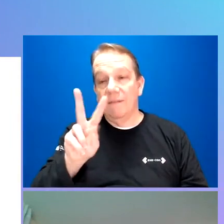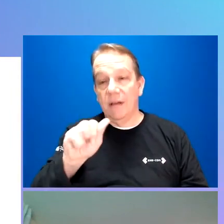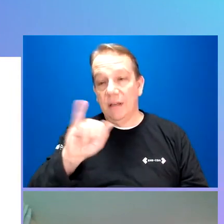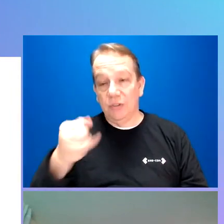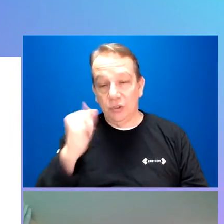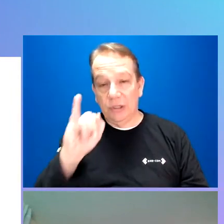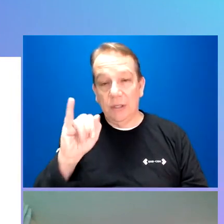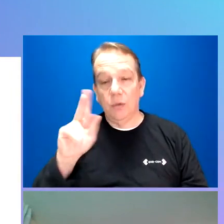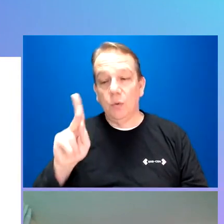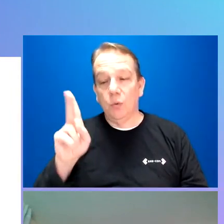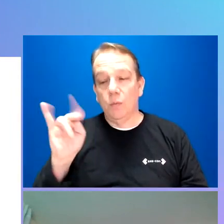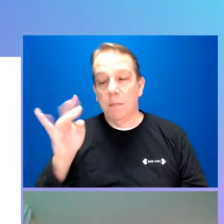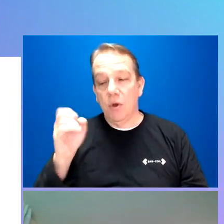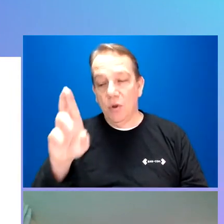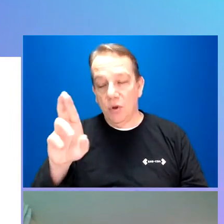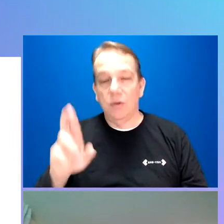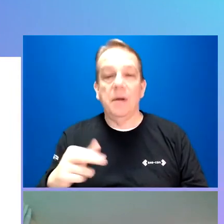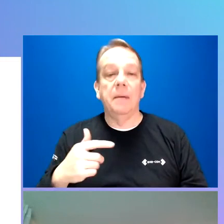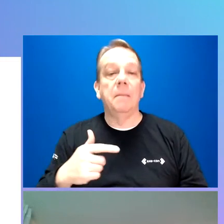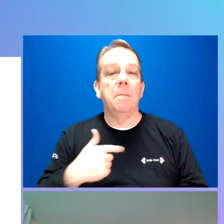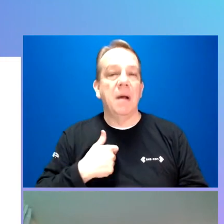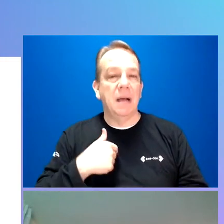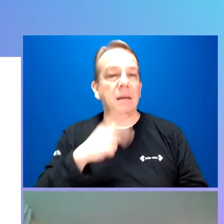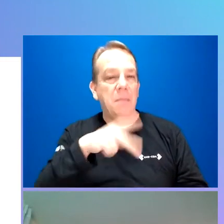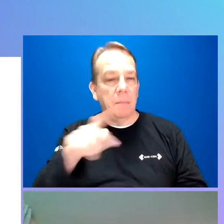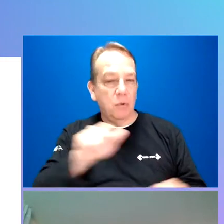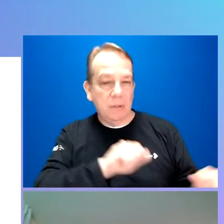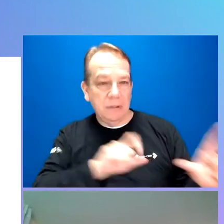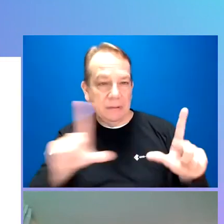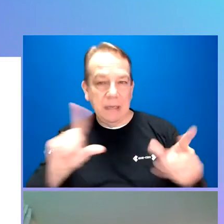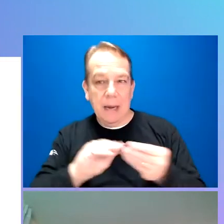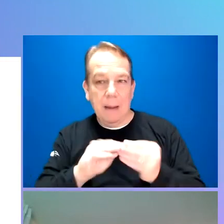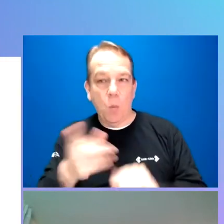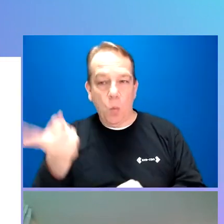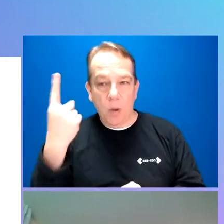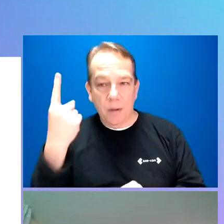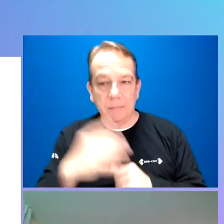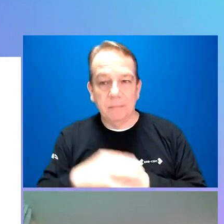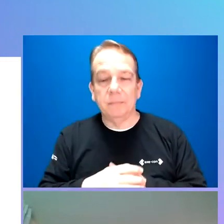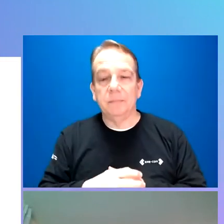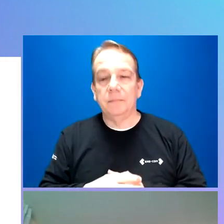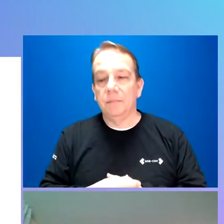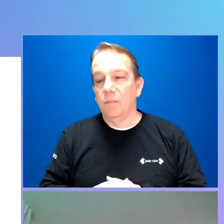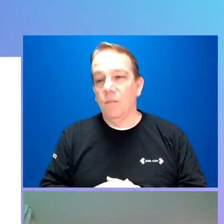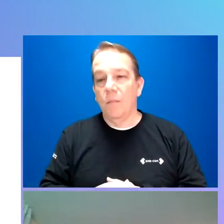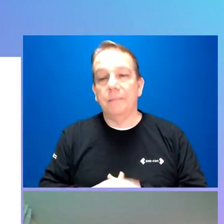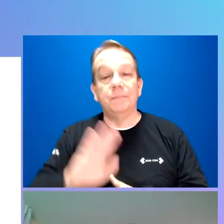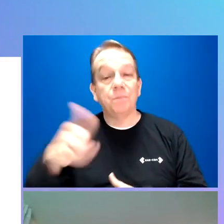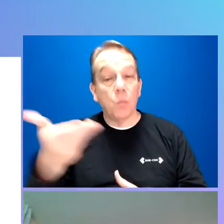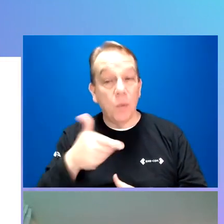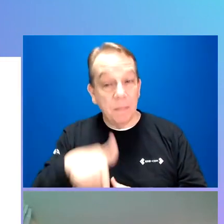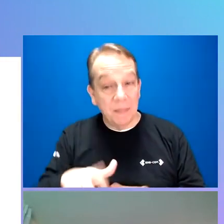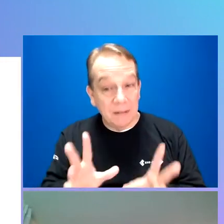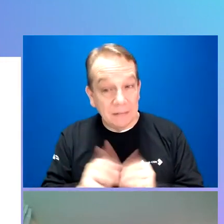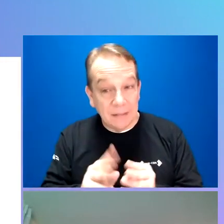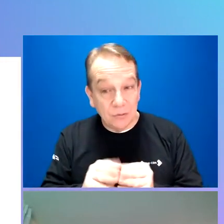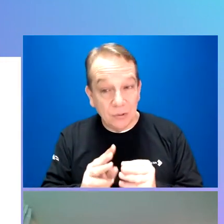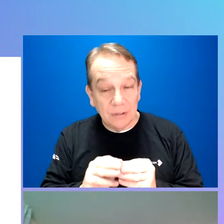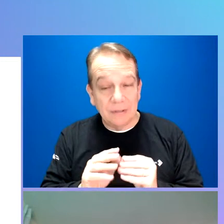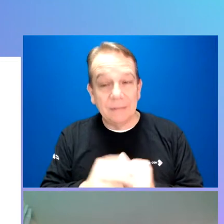the slide number one. Uh,